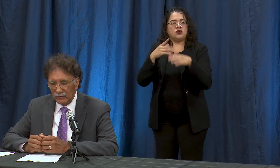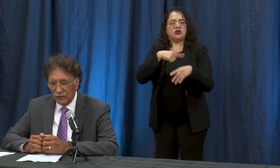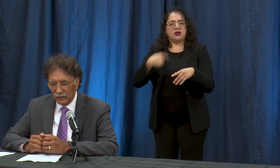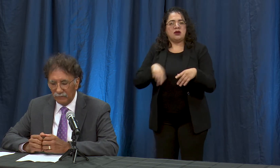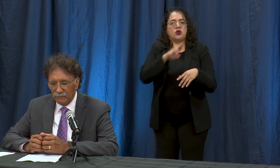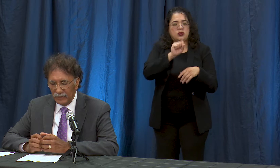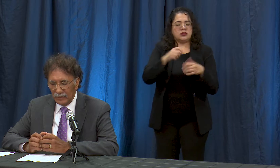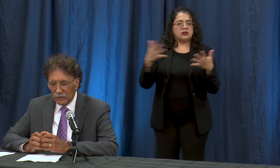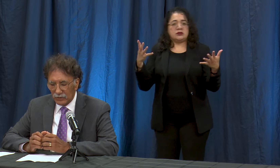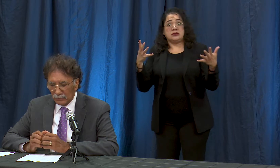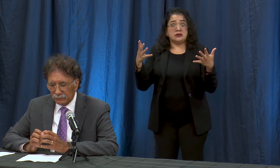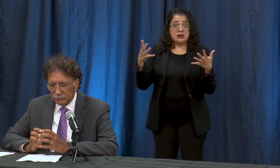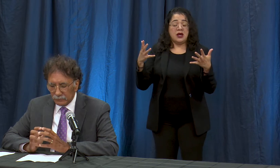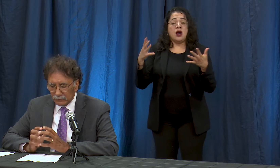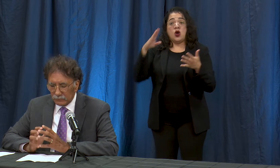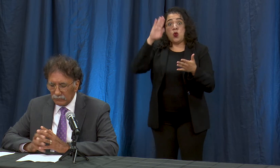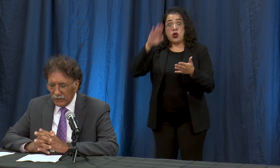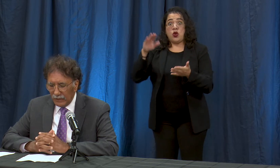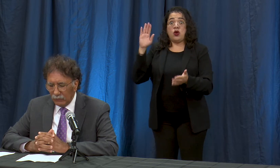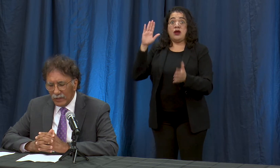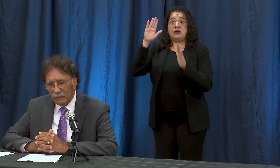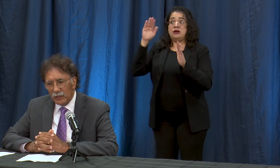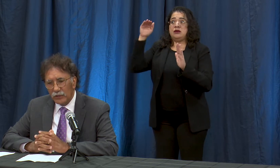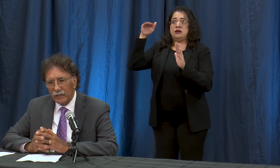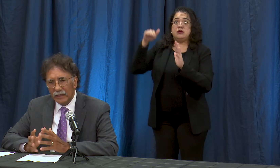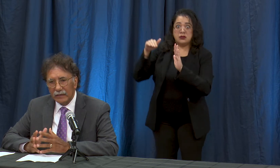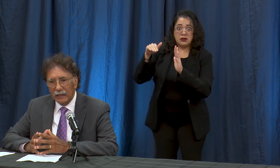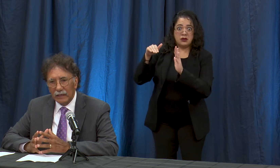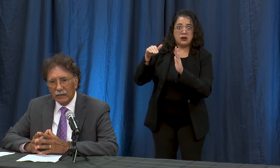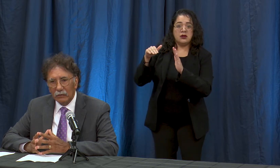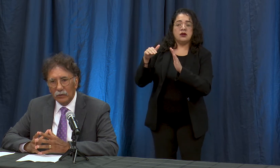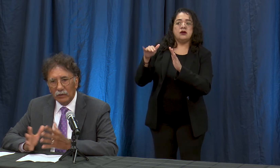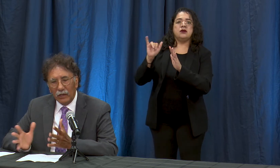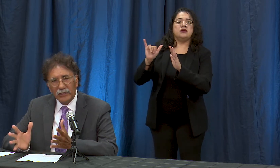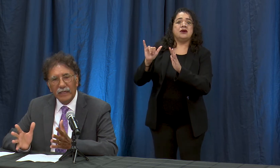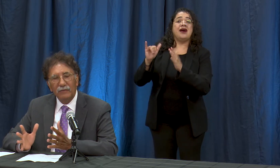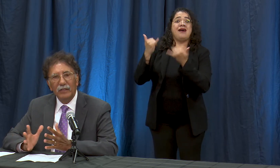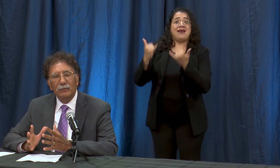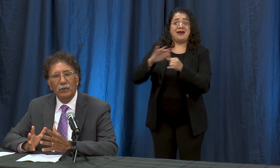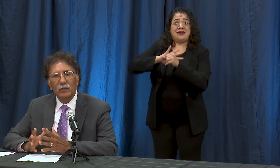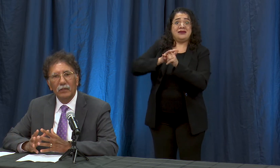volume. I want to make sure that with our staff here at the Port of Long Beach